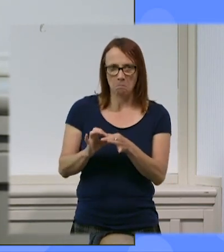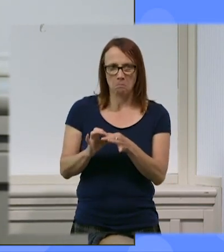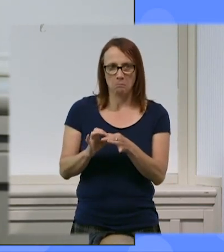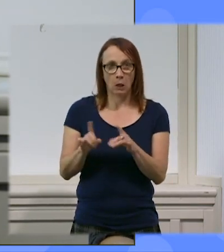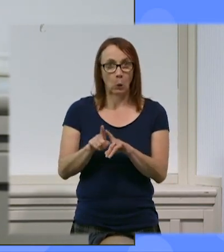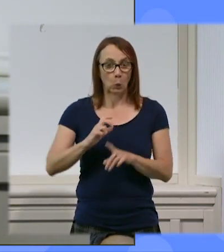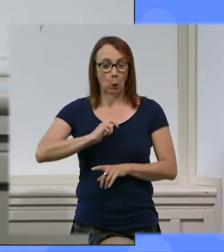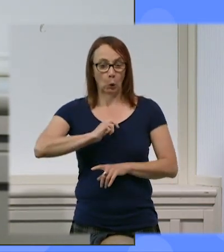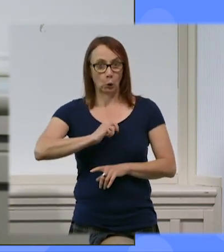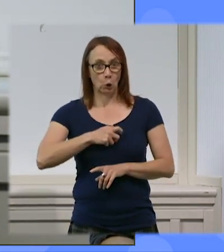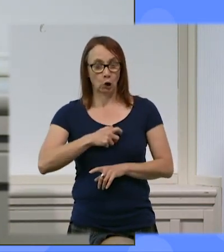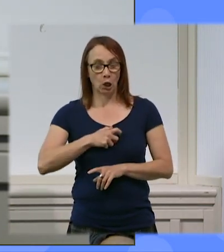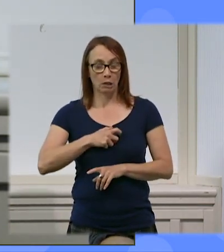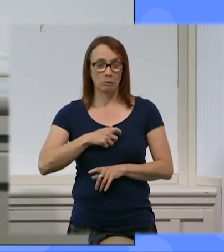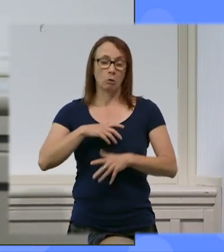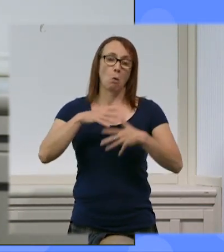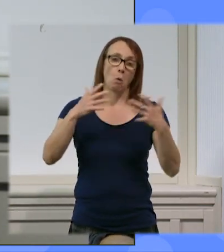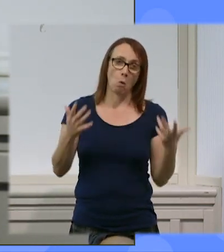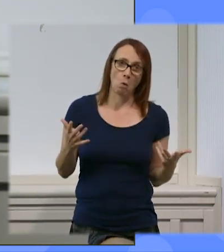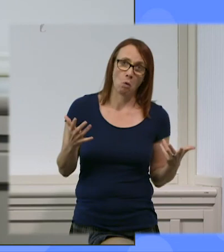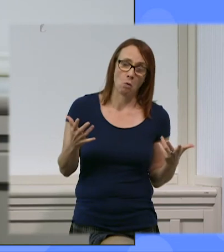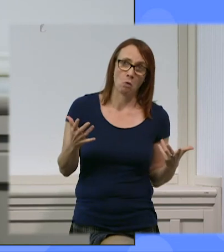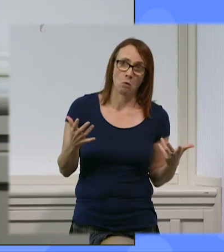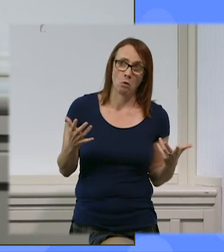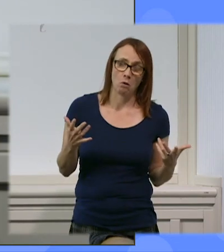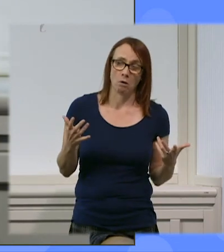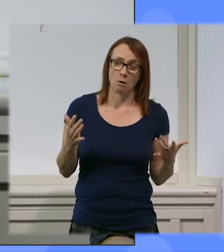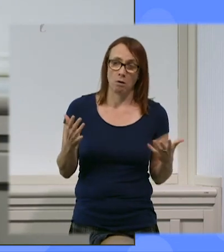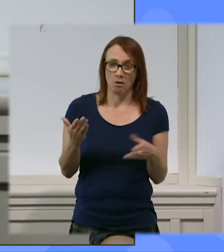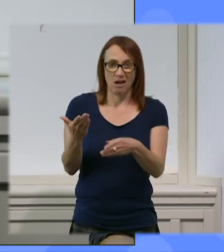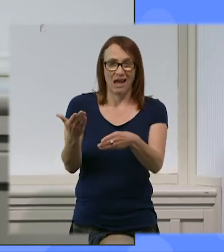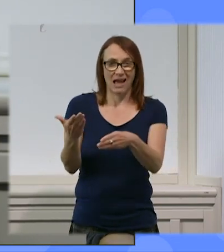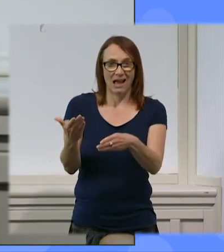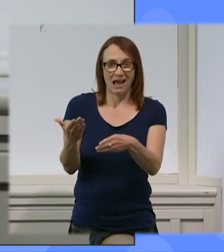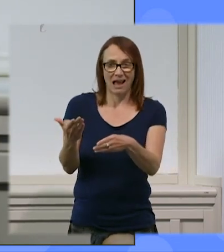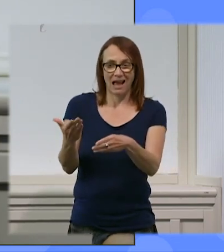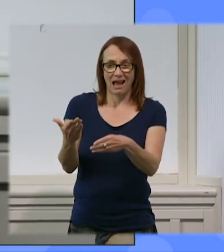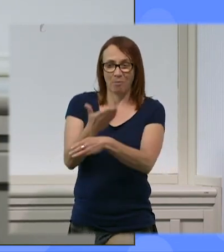whether it's whether it's unions or its employee recognition groups whatever